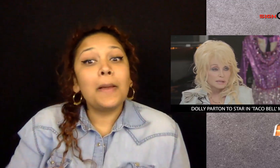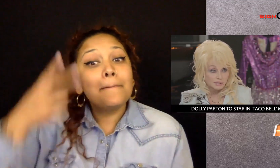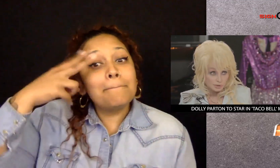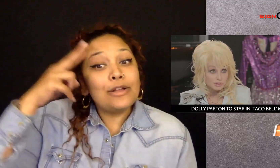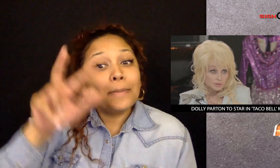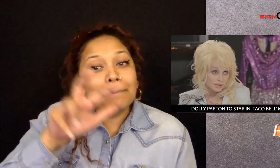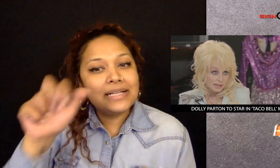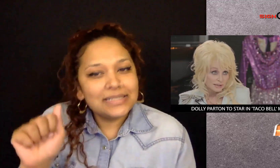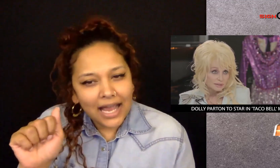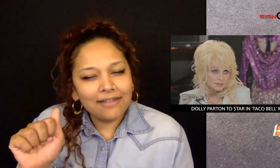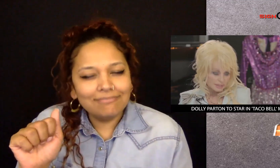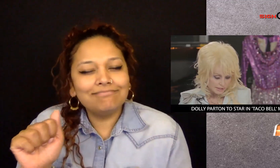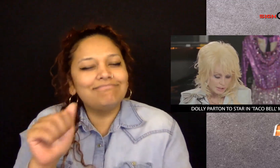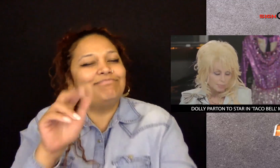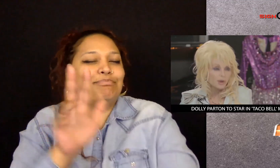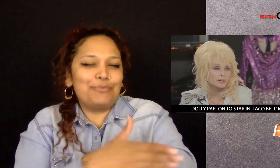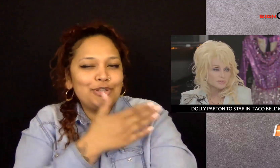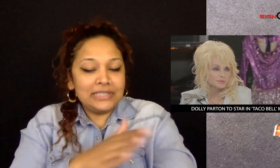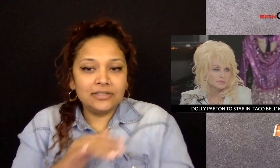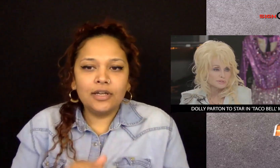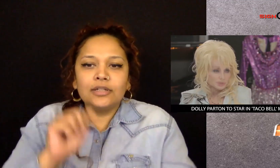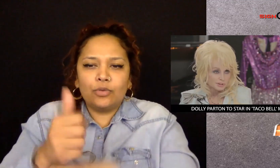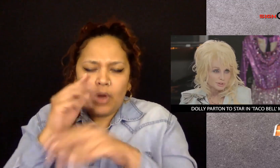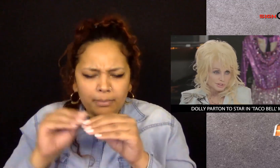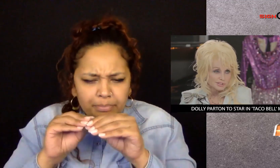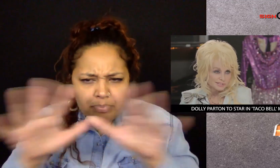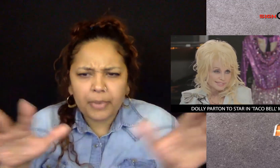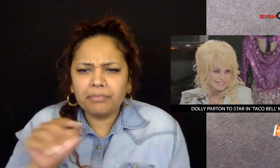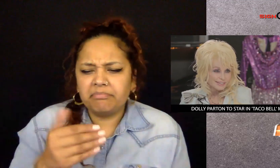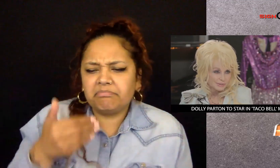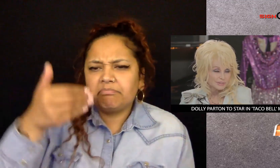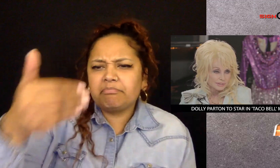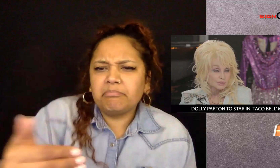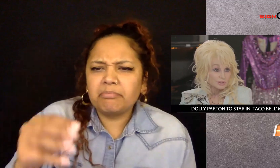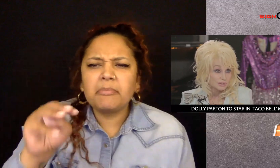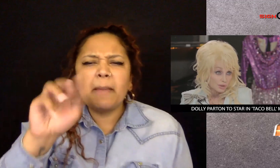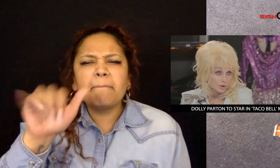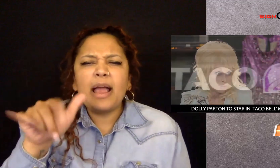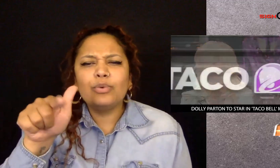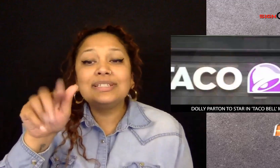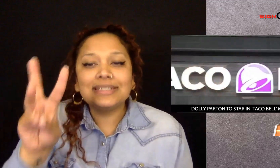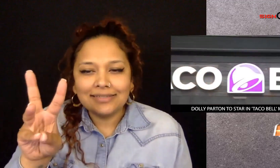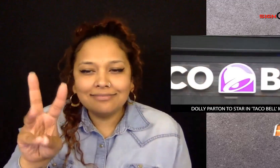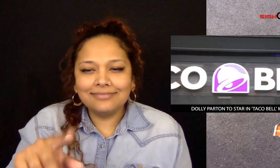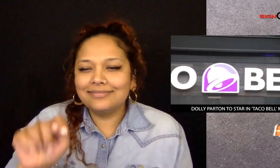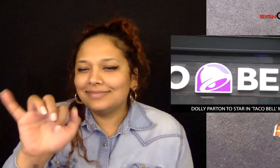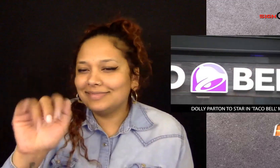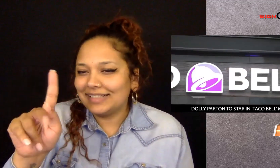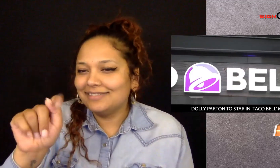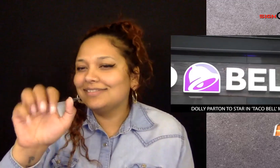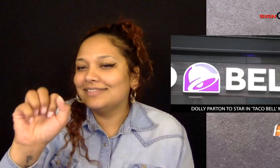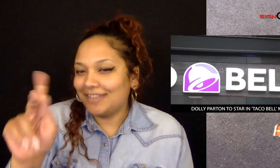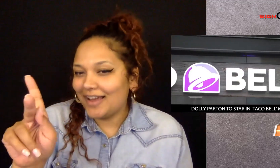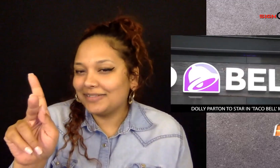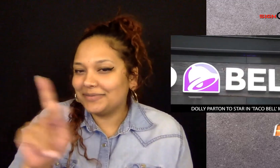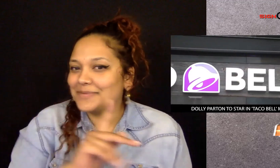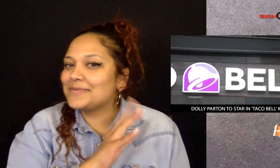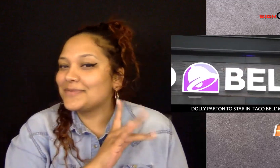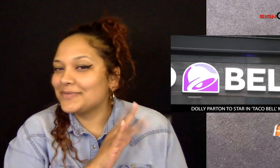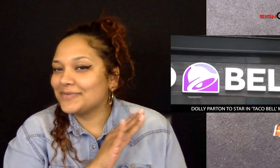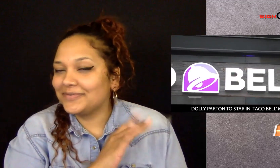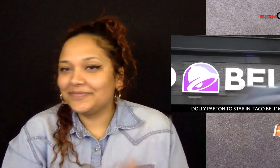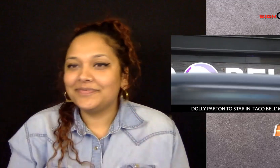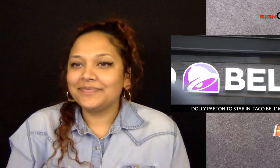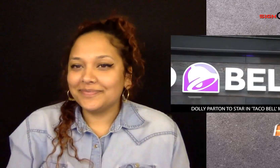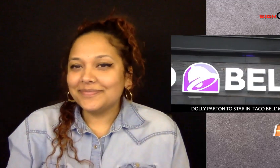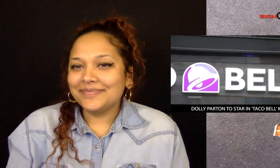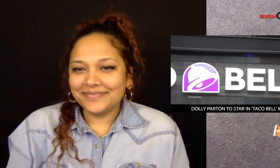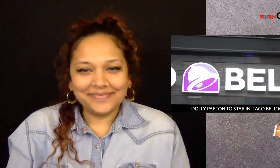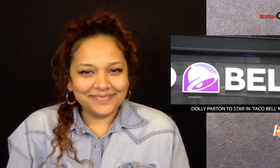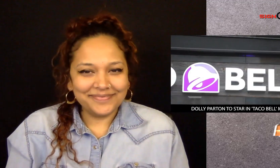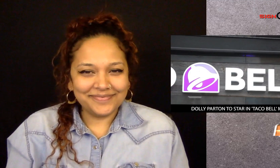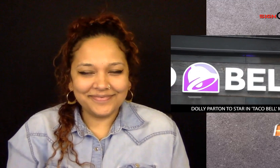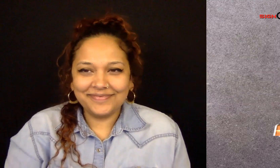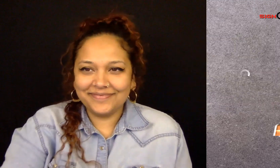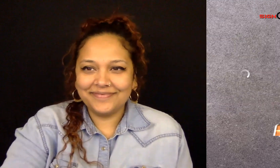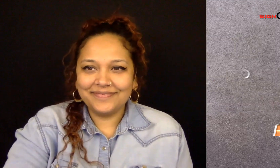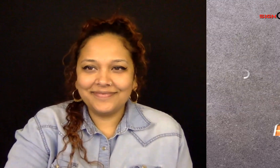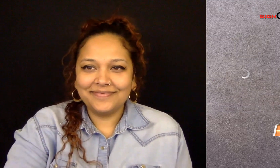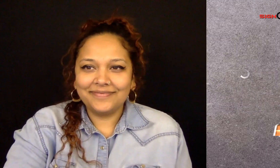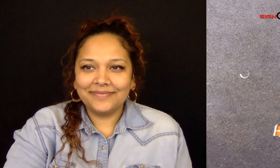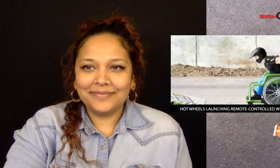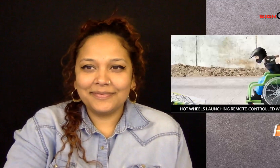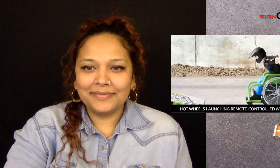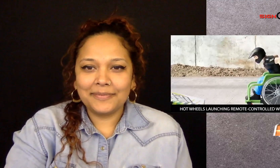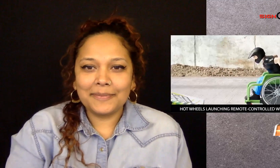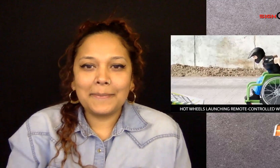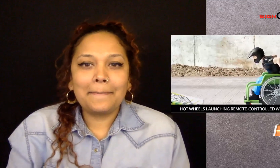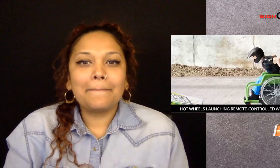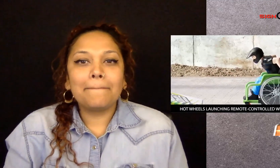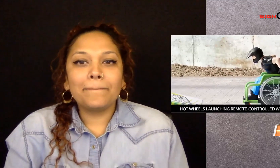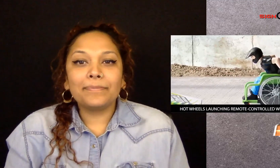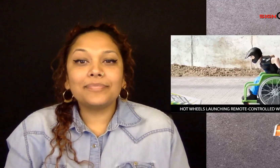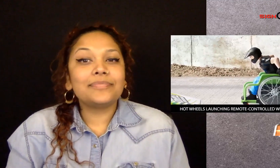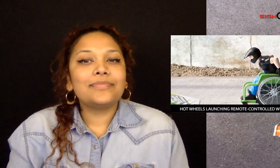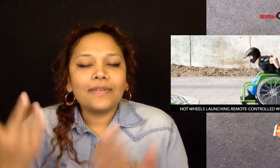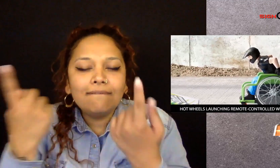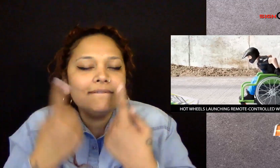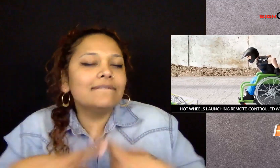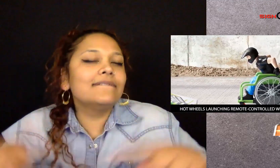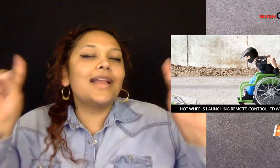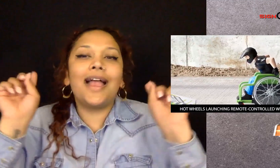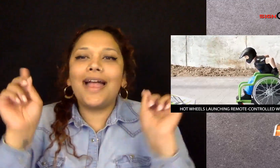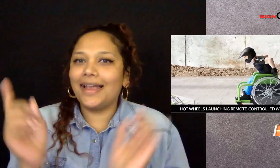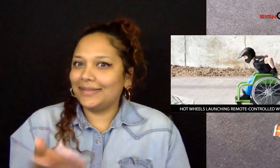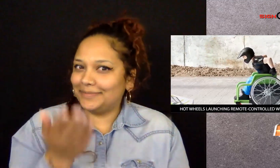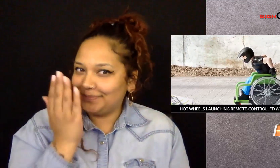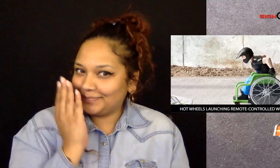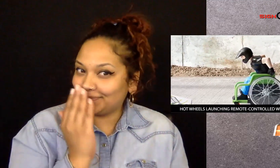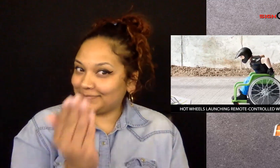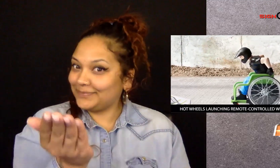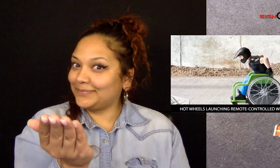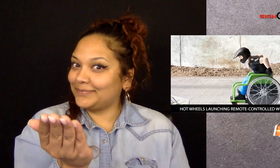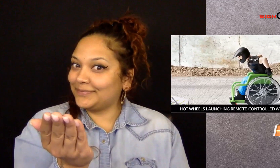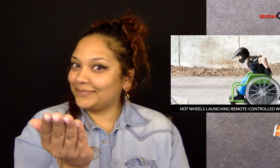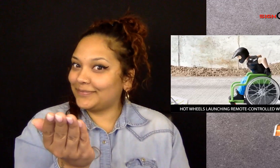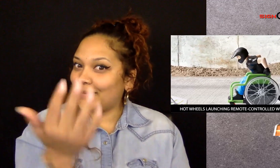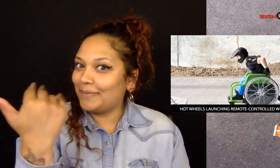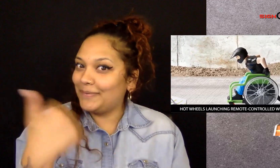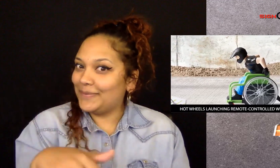to boot Mexican pizza the musical is set to debut on TikTok May 26 and finally check this